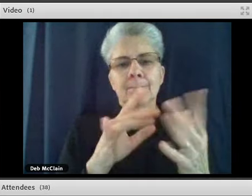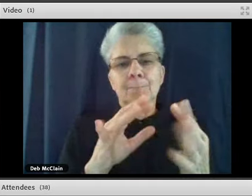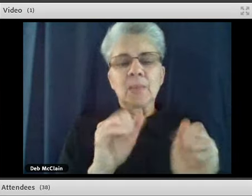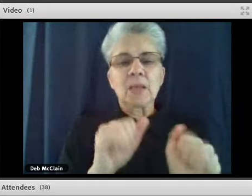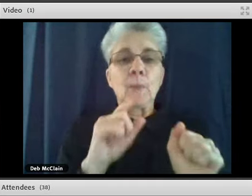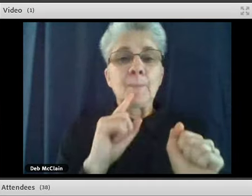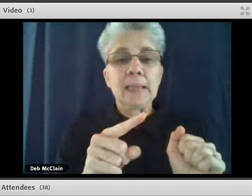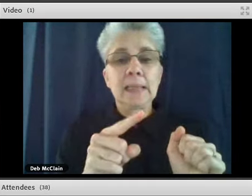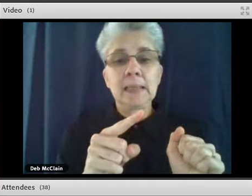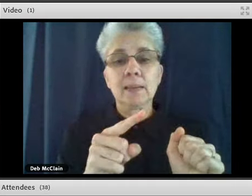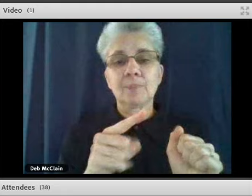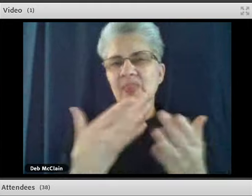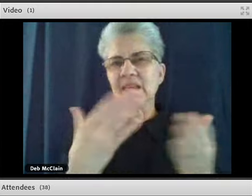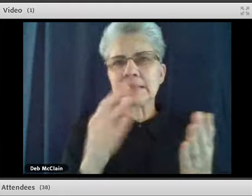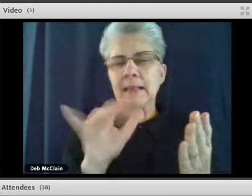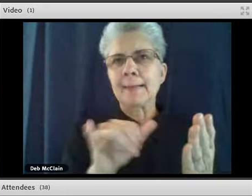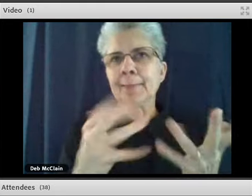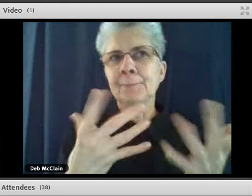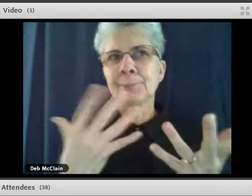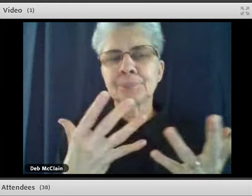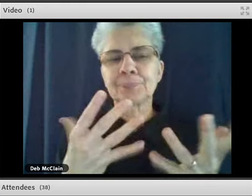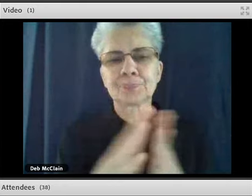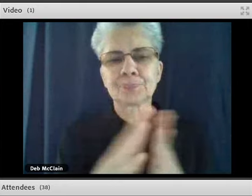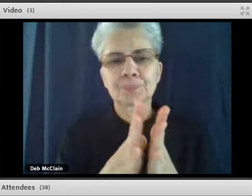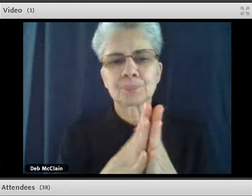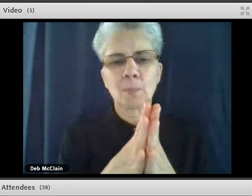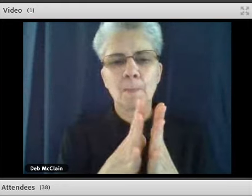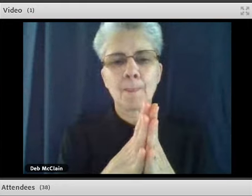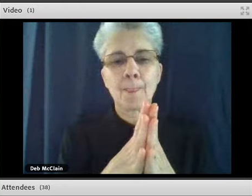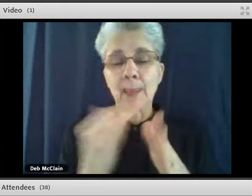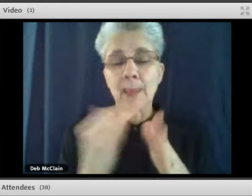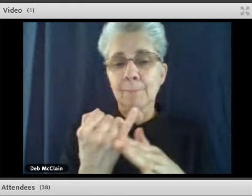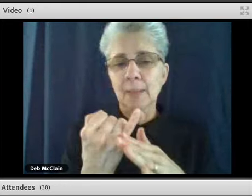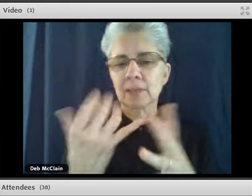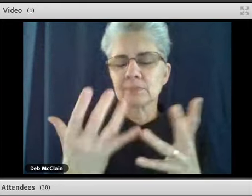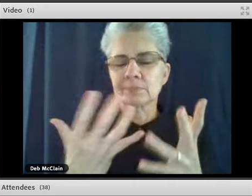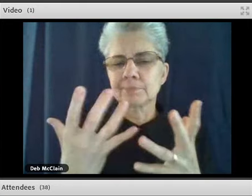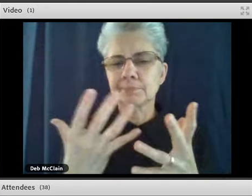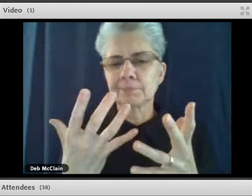They can be things like an impairment.